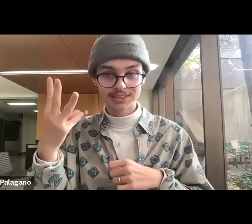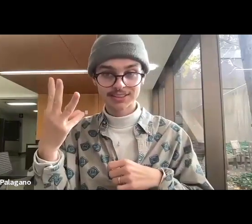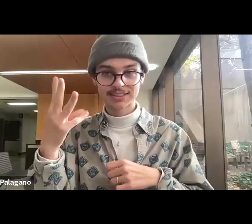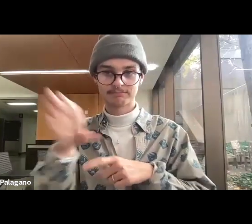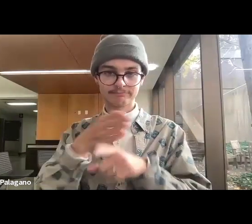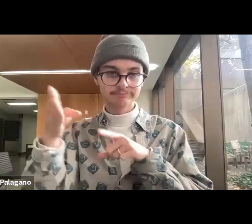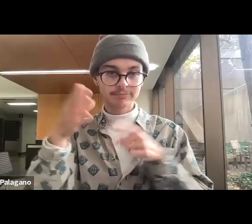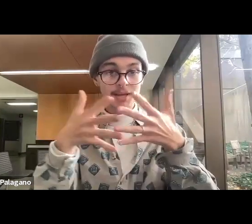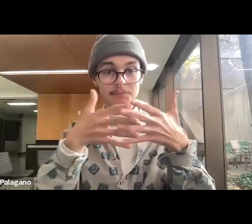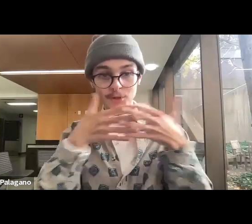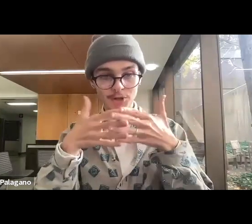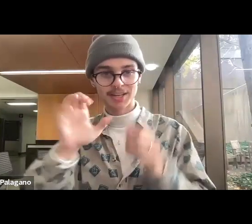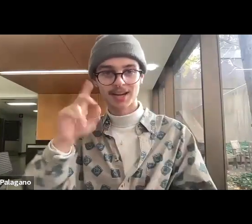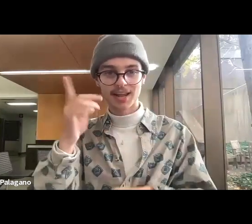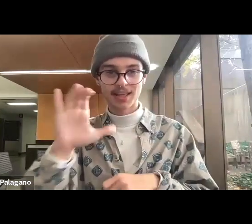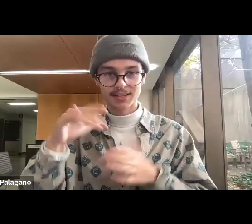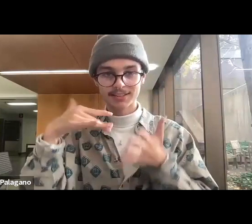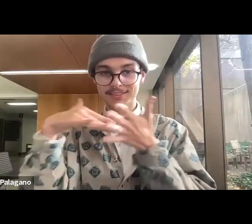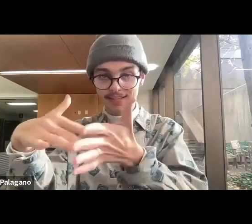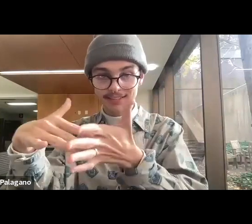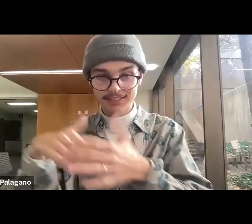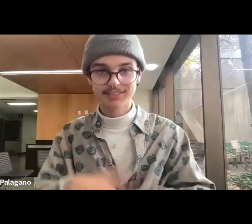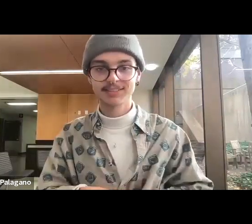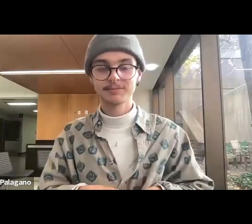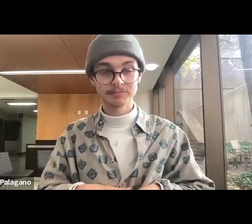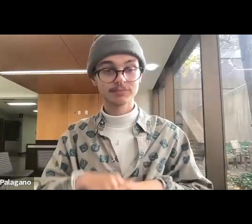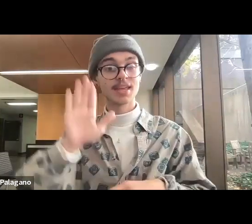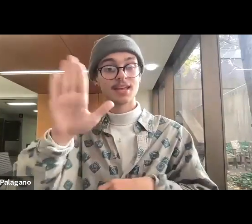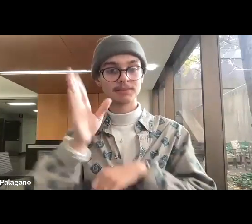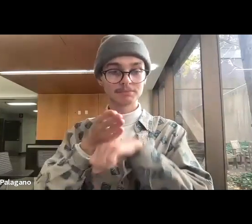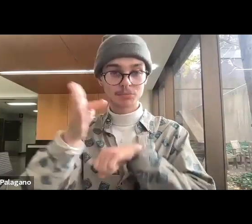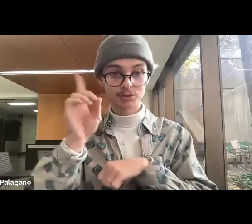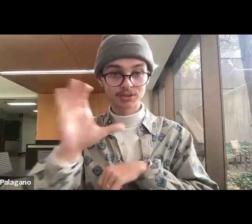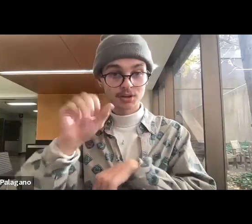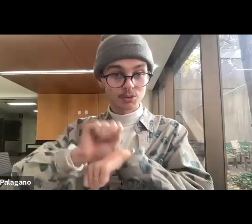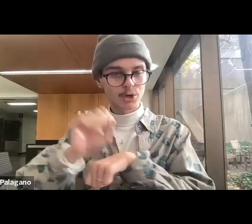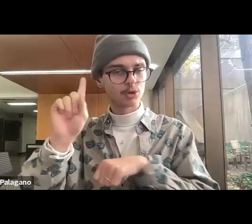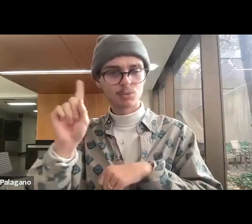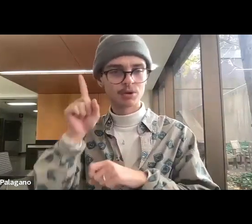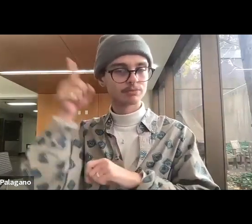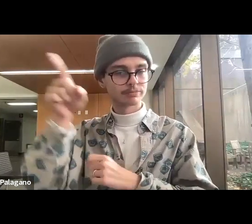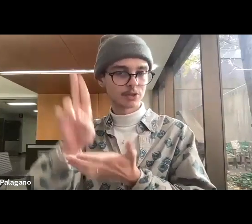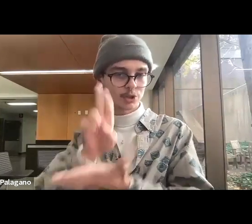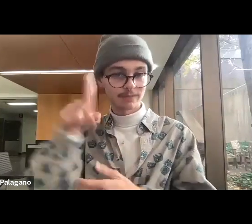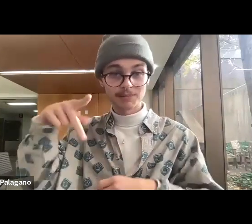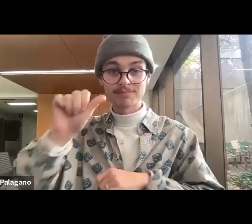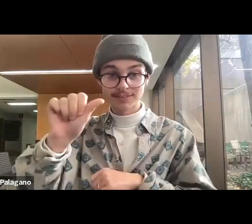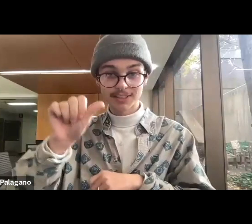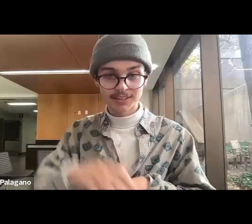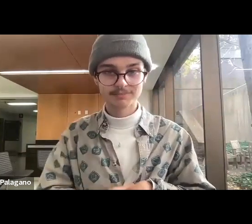Washington's Department of American Ethnic Studies. Dr. Rollins received his PhD from the University of